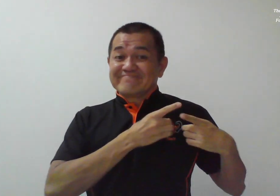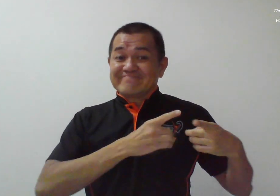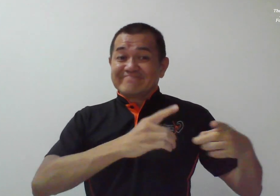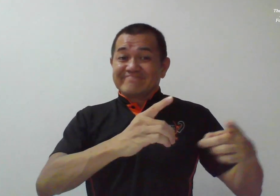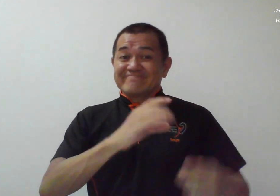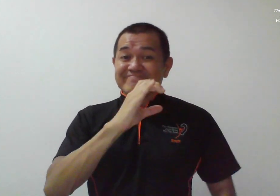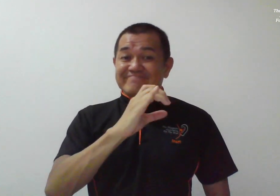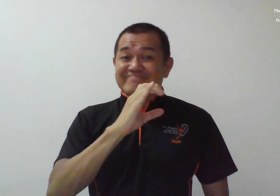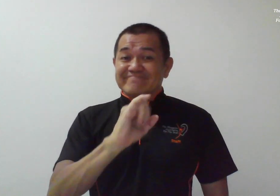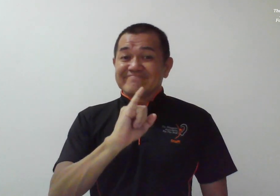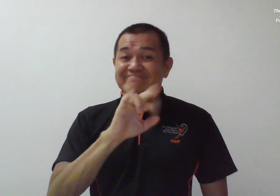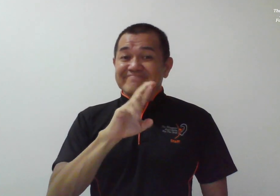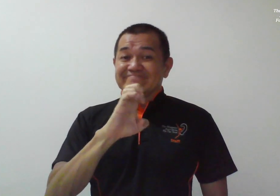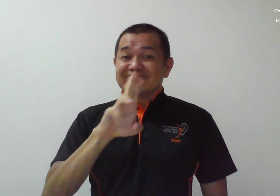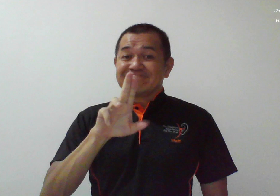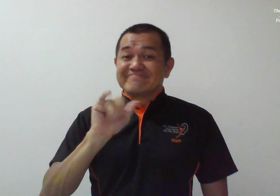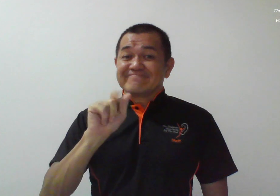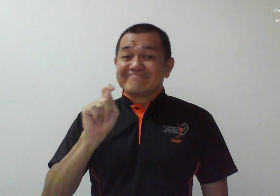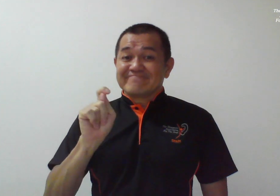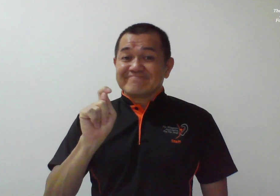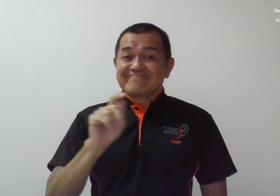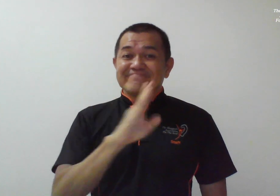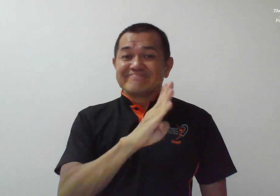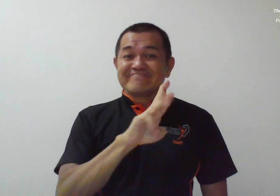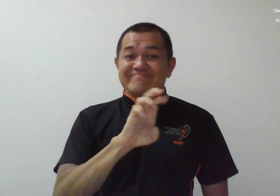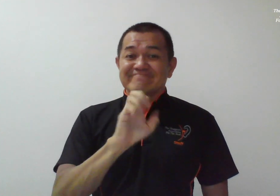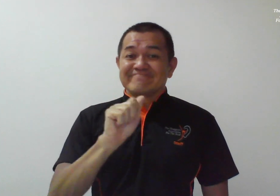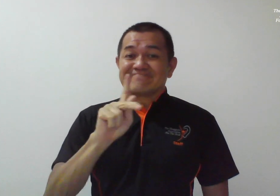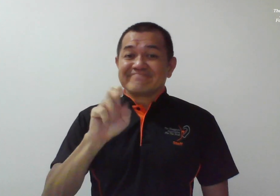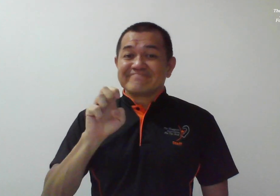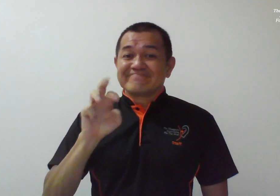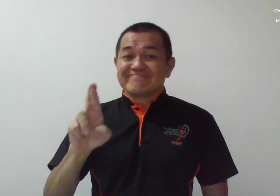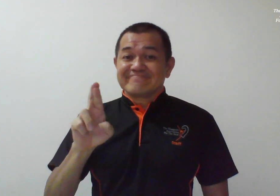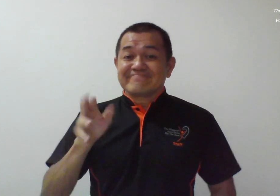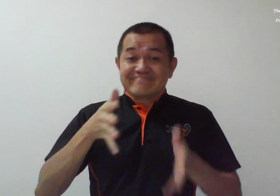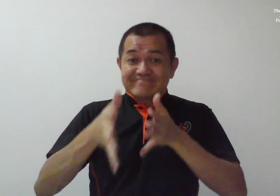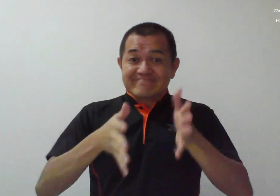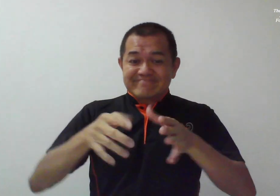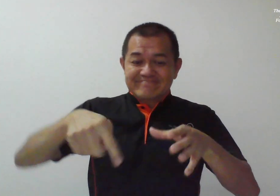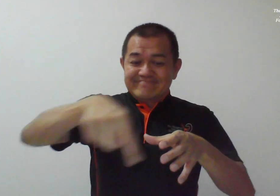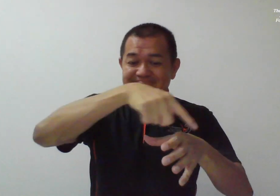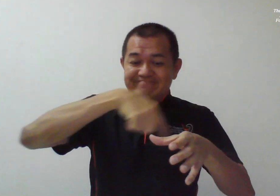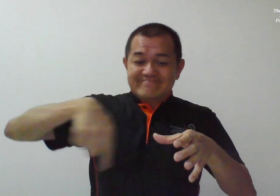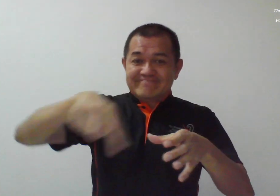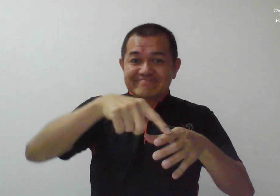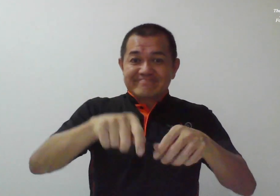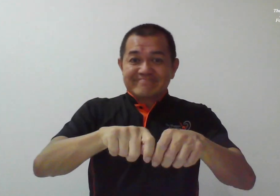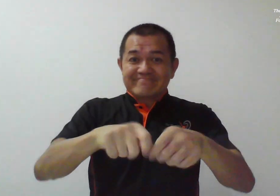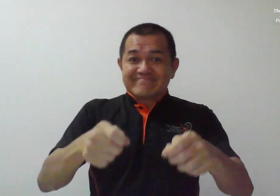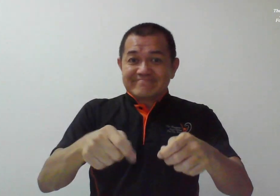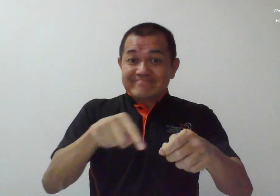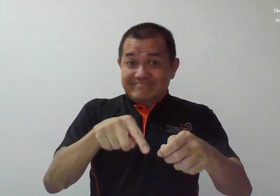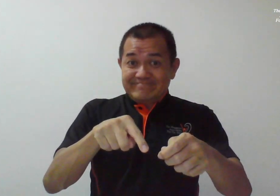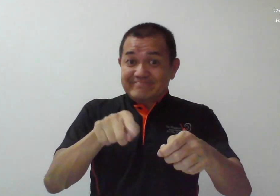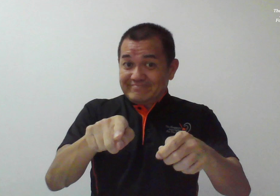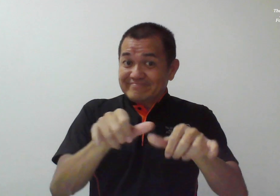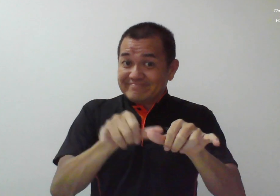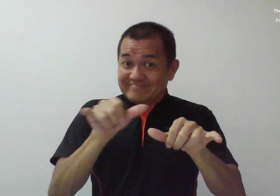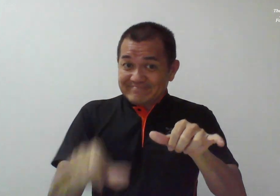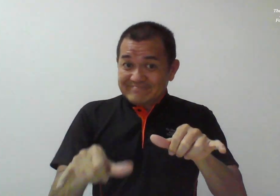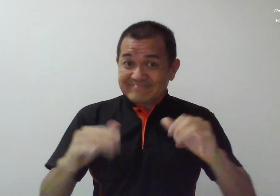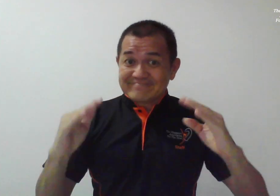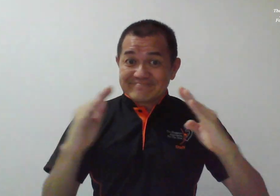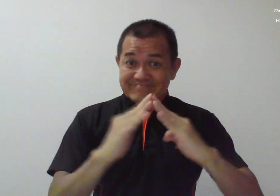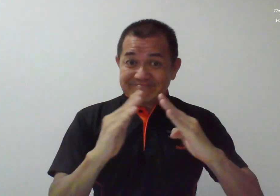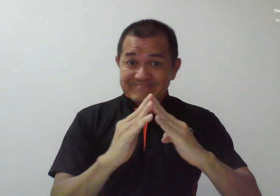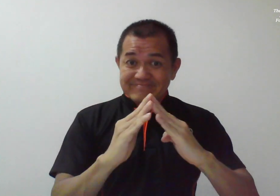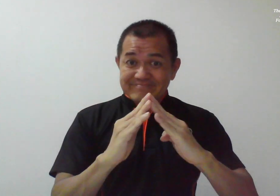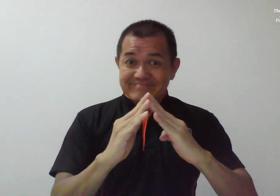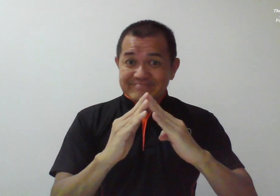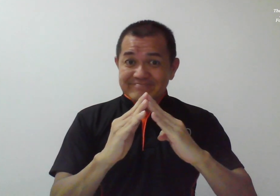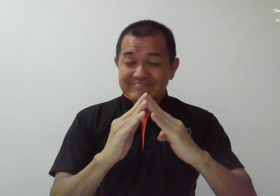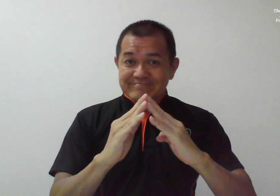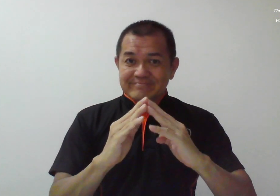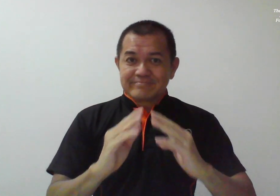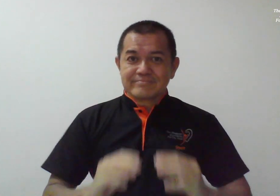staying at home during the Circuit Breaker period.